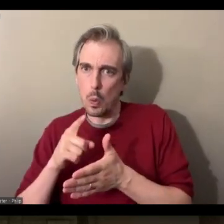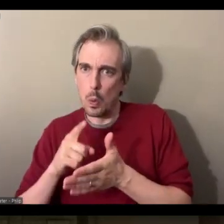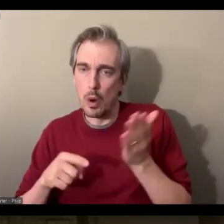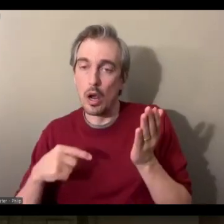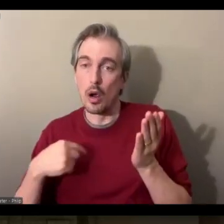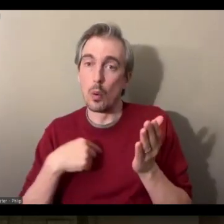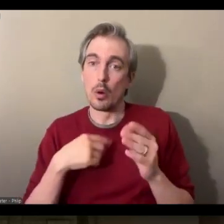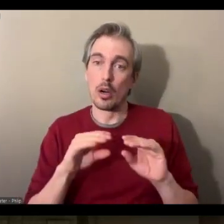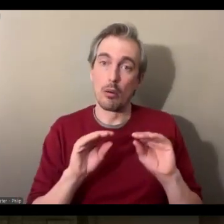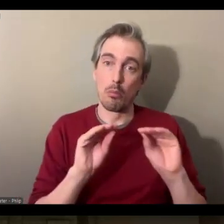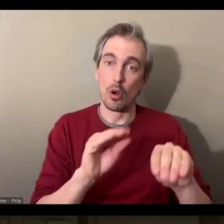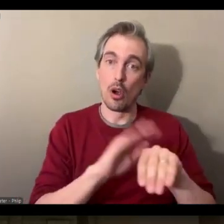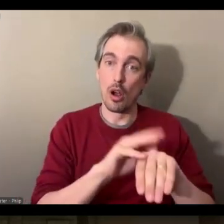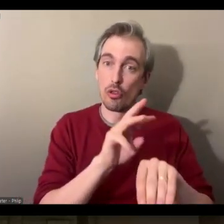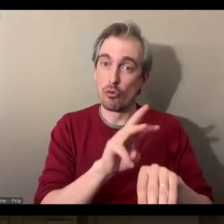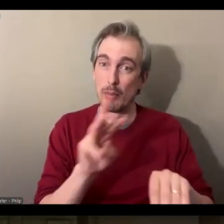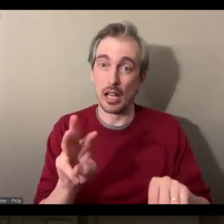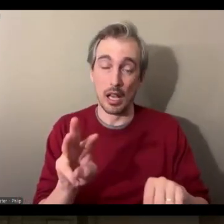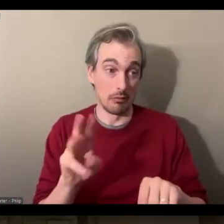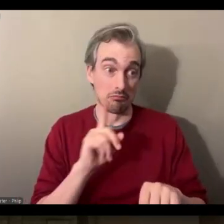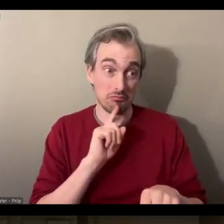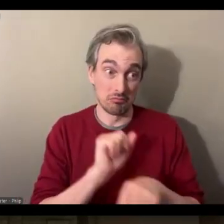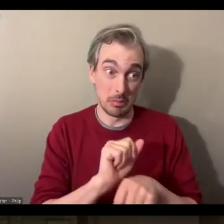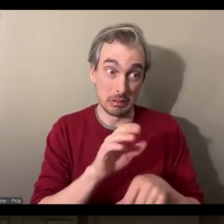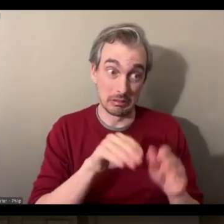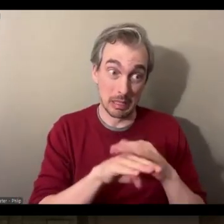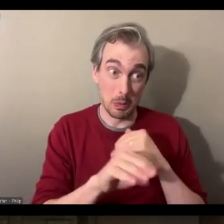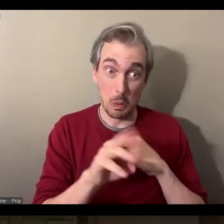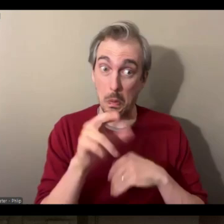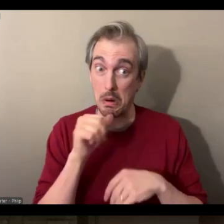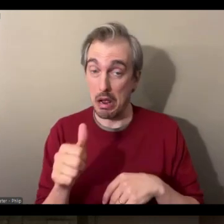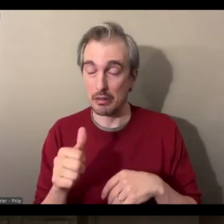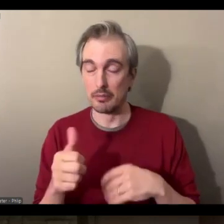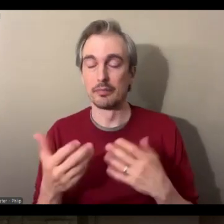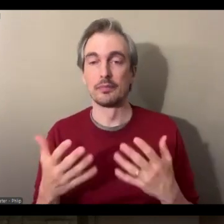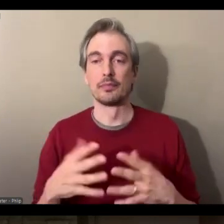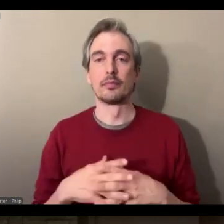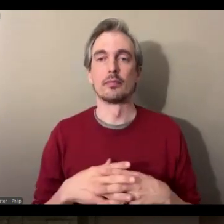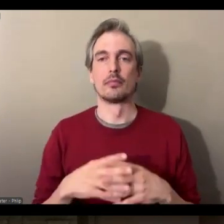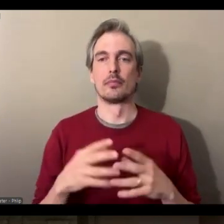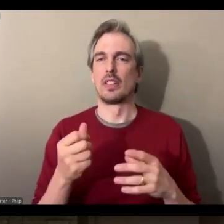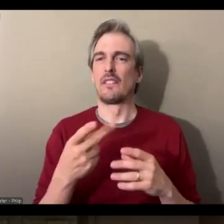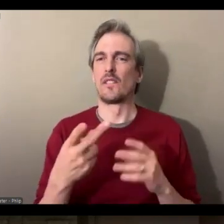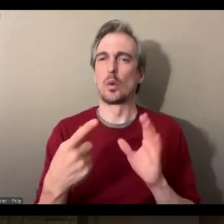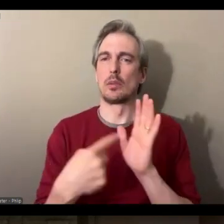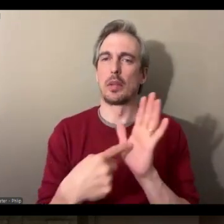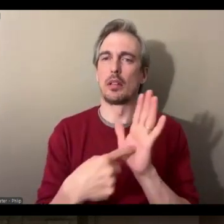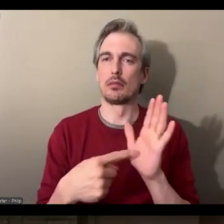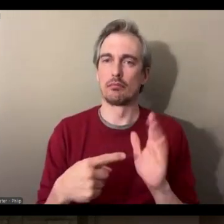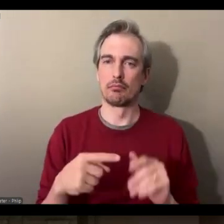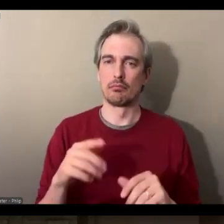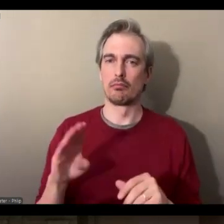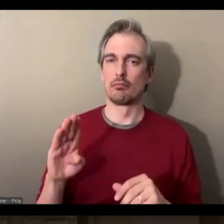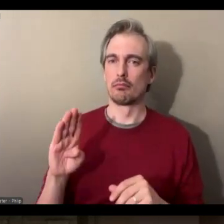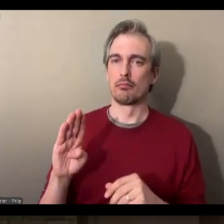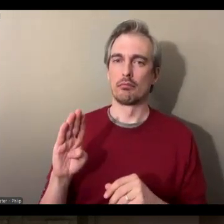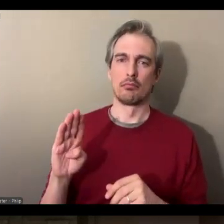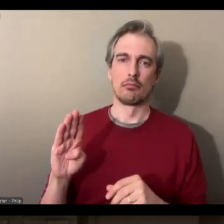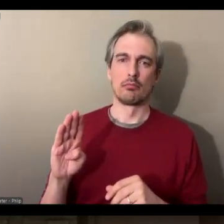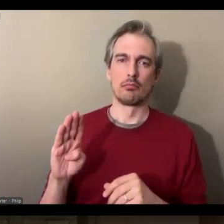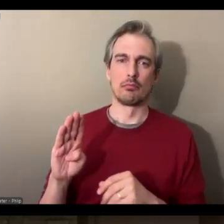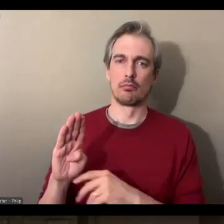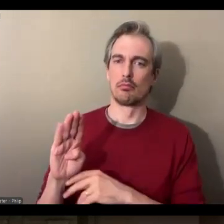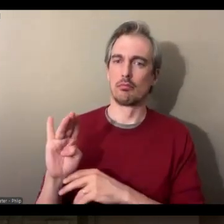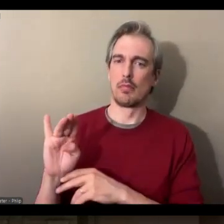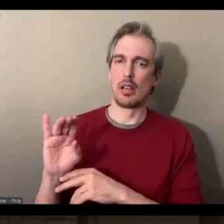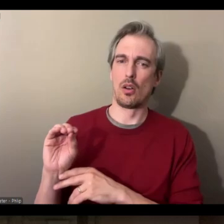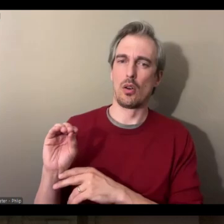I'll give you have to do with biographical images that get associated with every person that we work